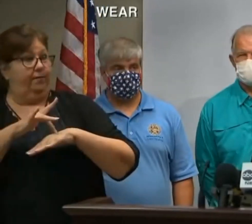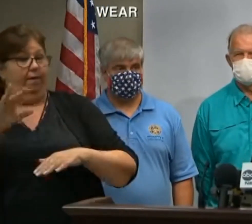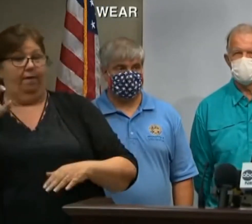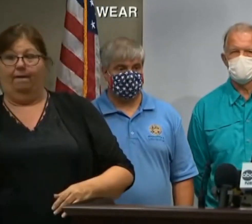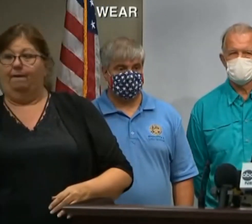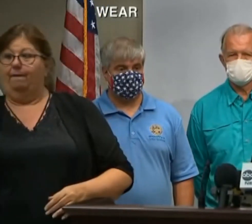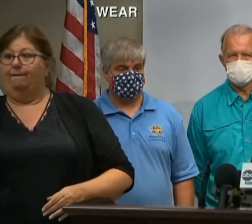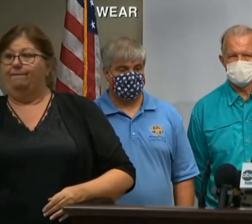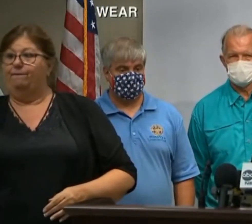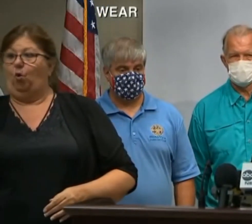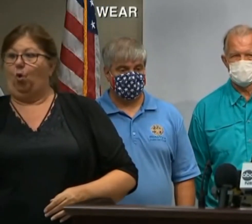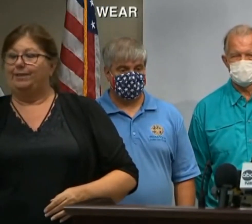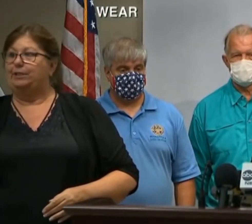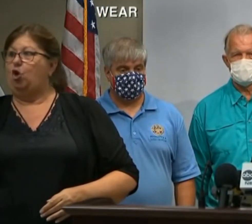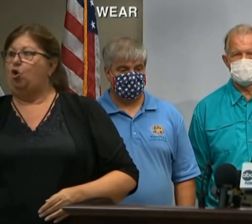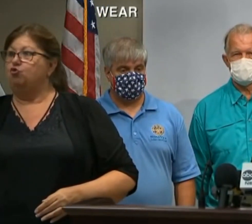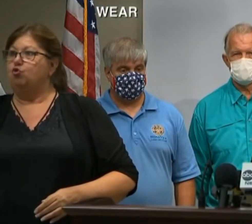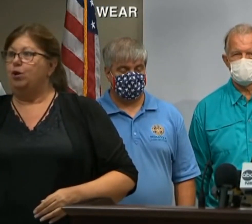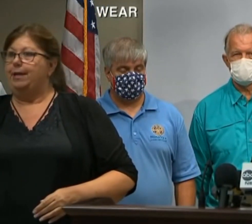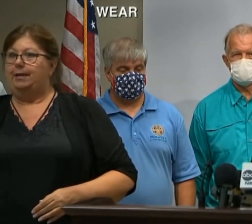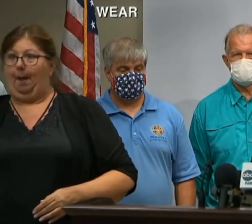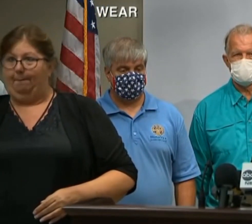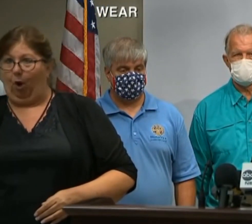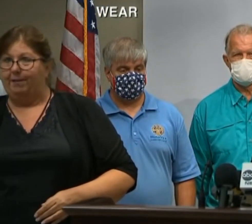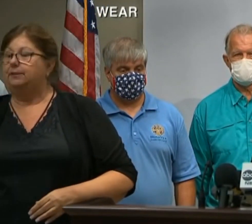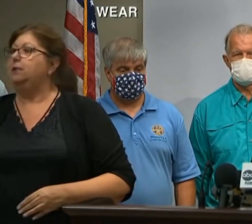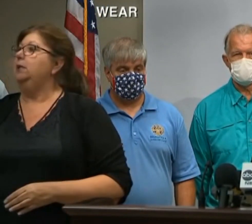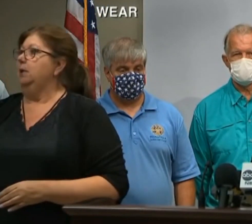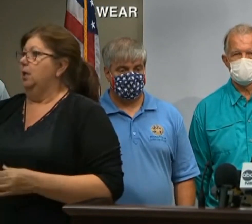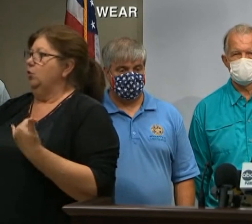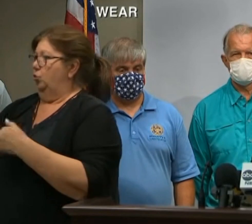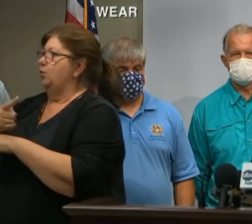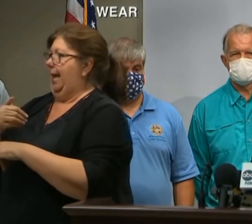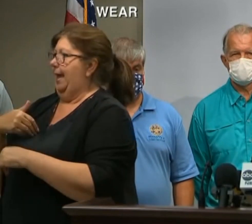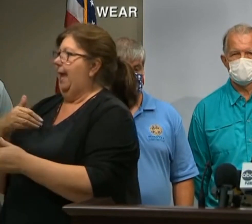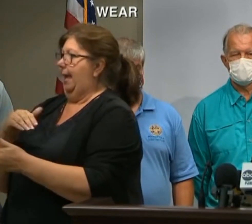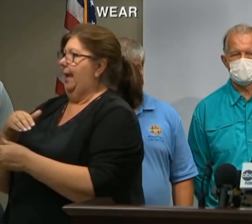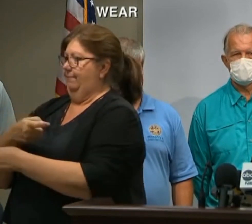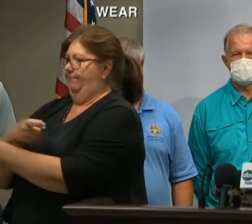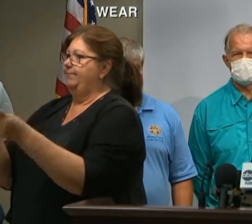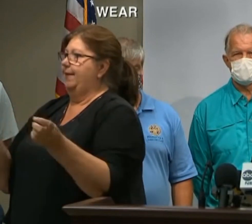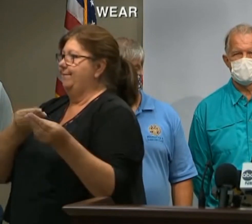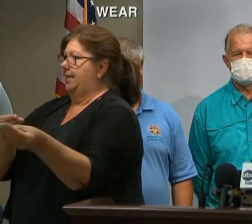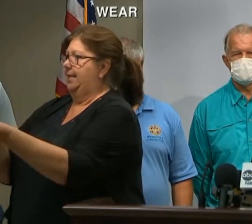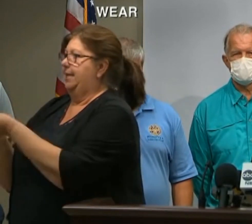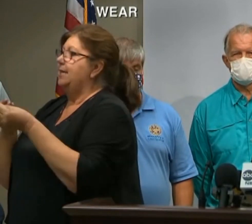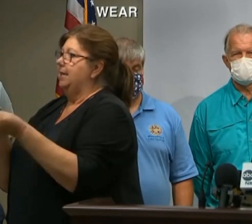yes well there was a feeding out there earlier today unfortunately that's a repetitive